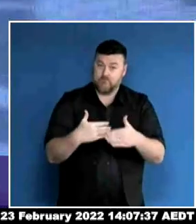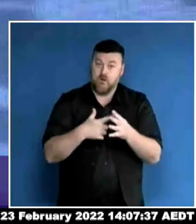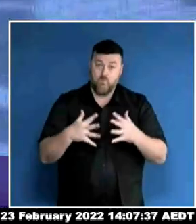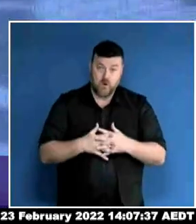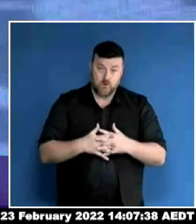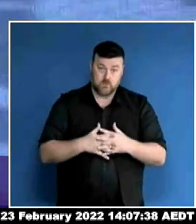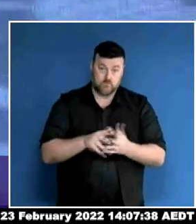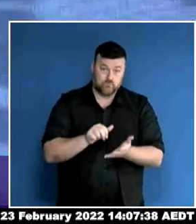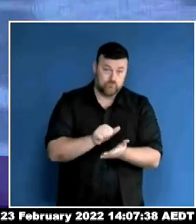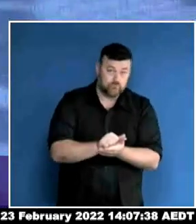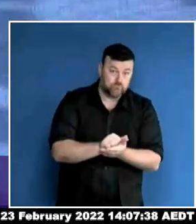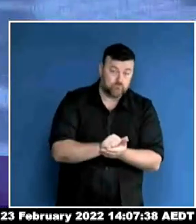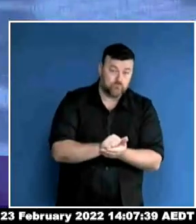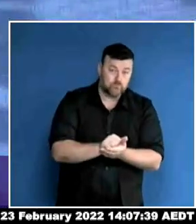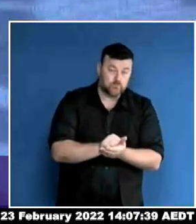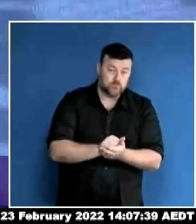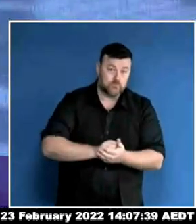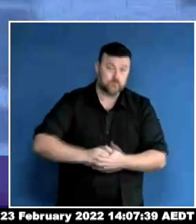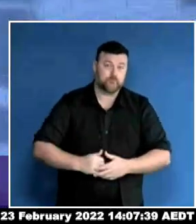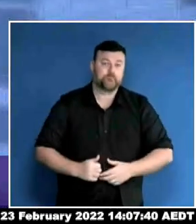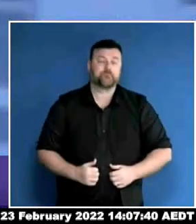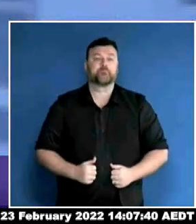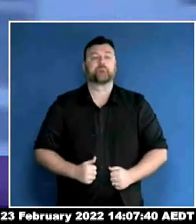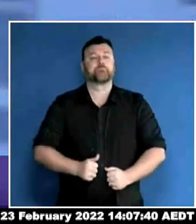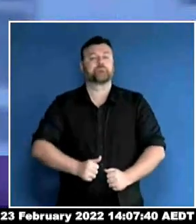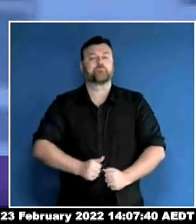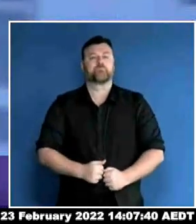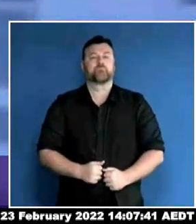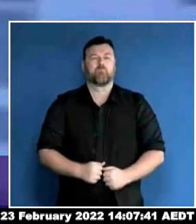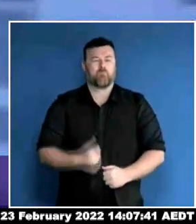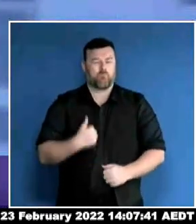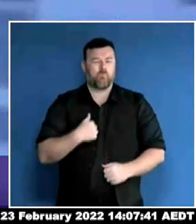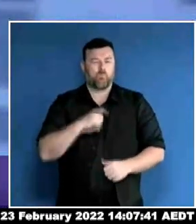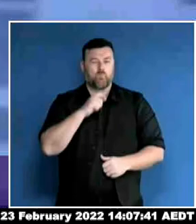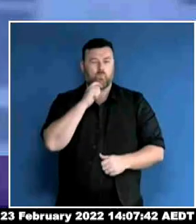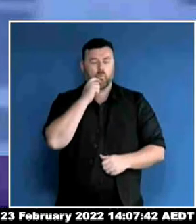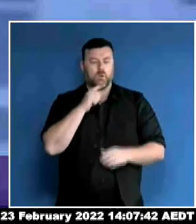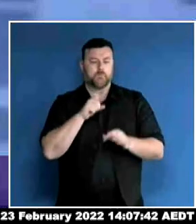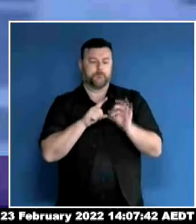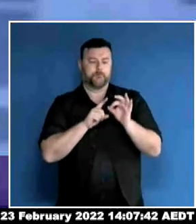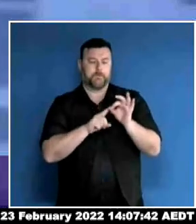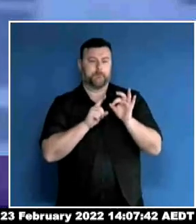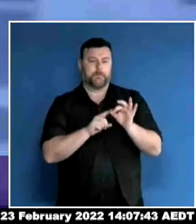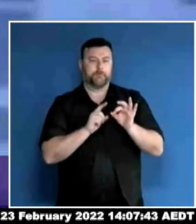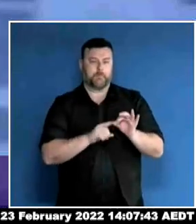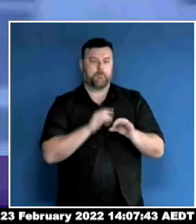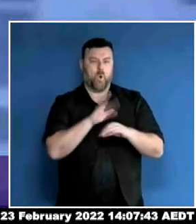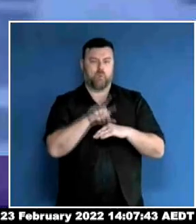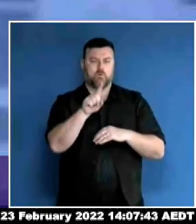I might ask you just a few short questions about some of those extra duties and new duties that you took on.